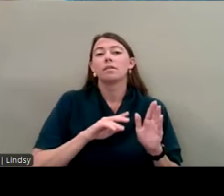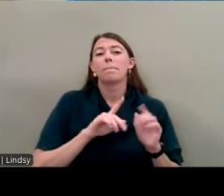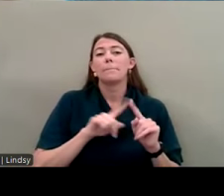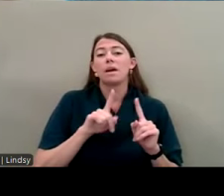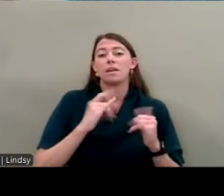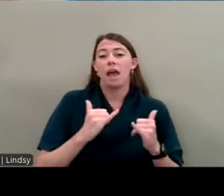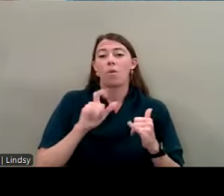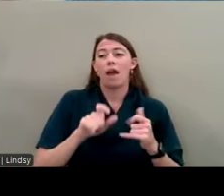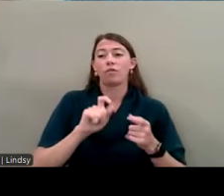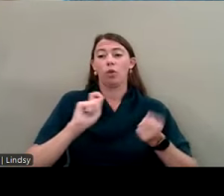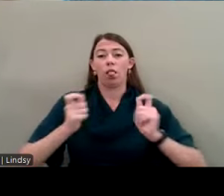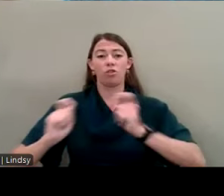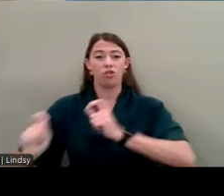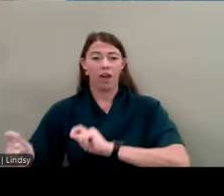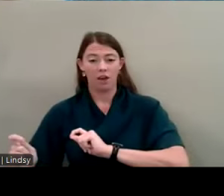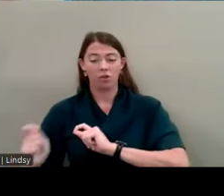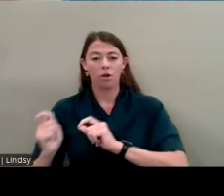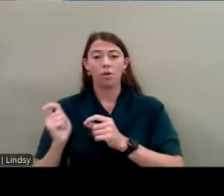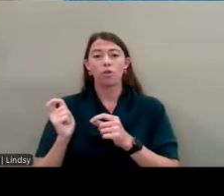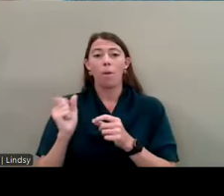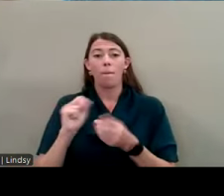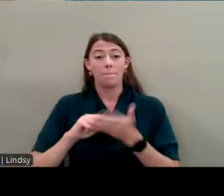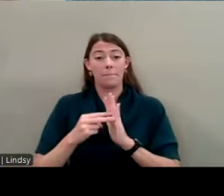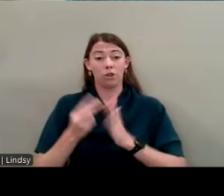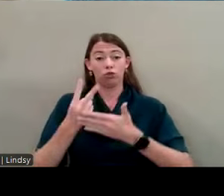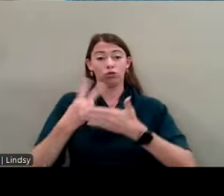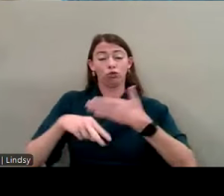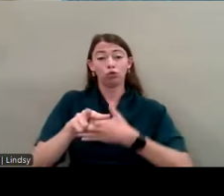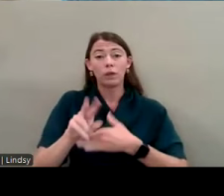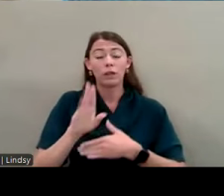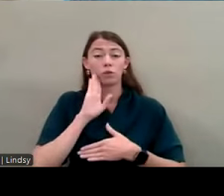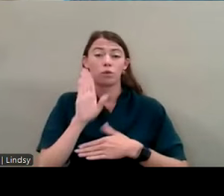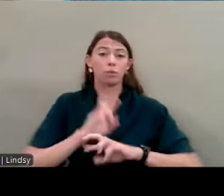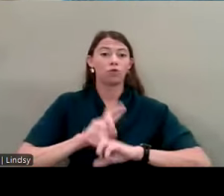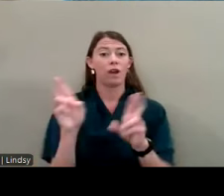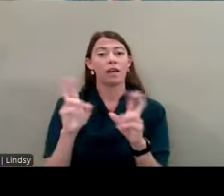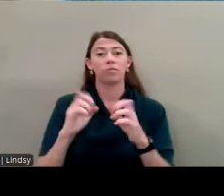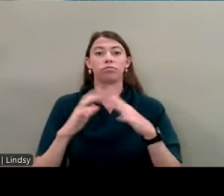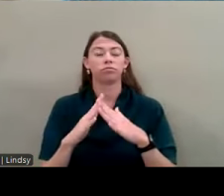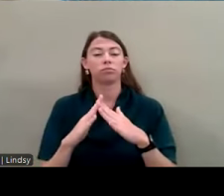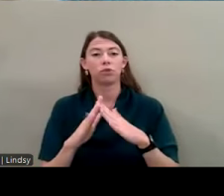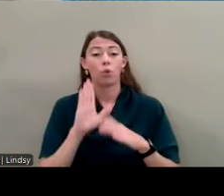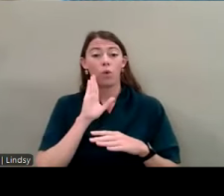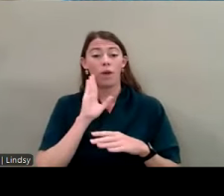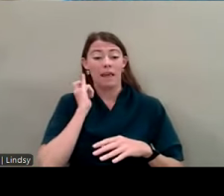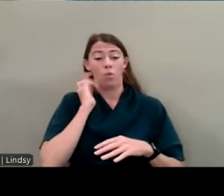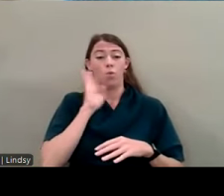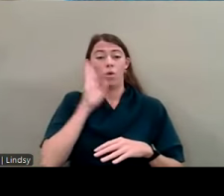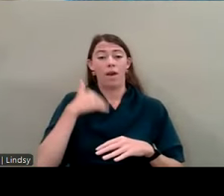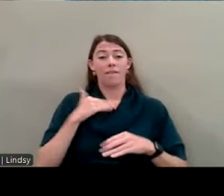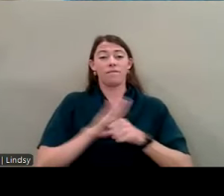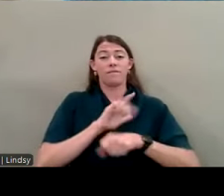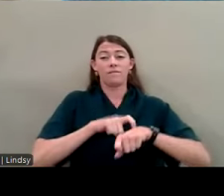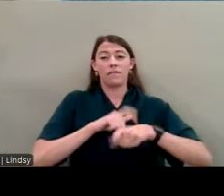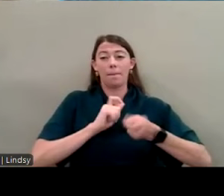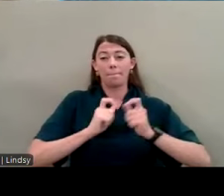and in two weeks we will be pushing a live and new version. If remediating the issue will take